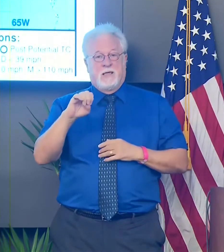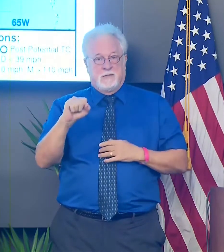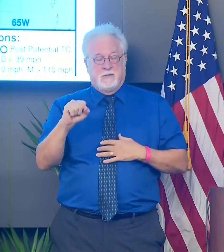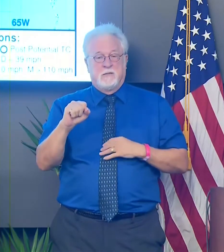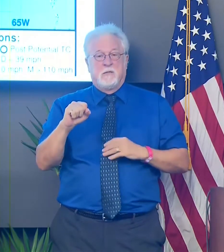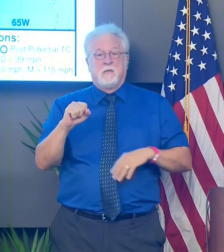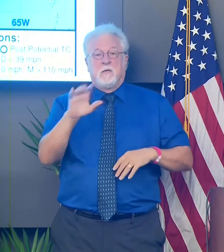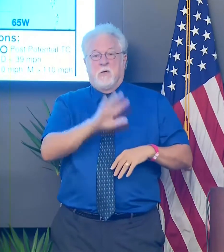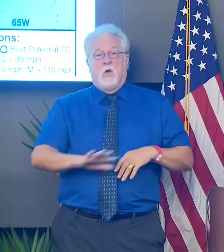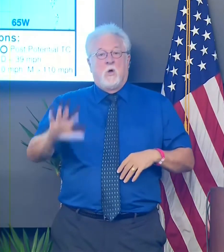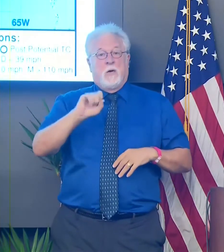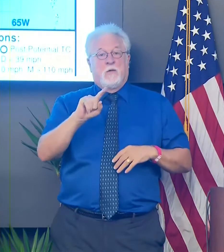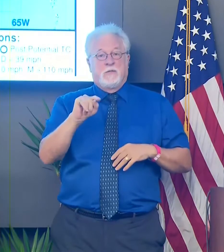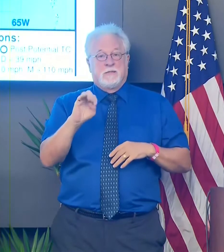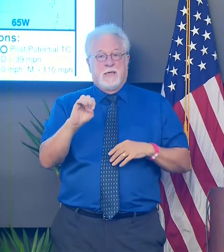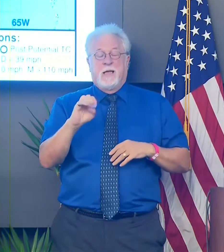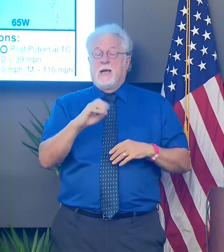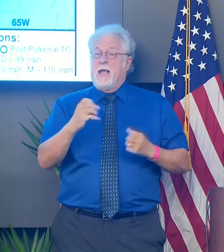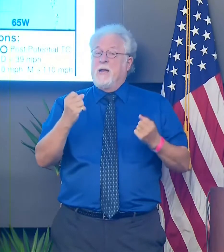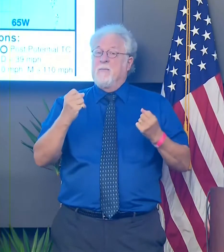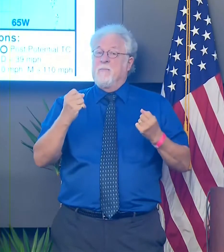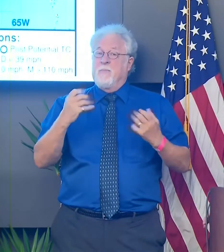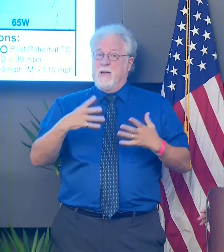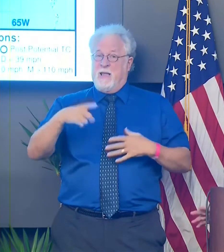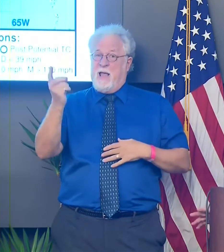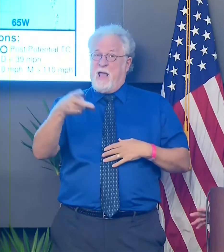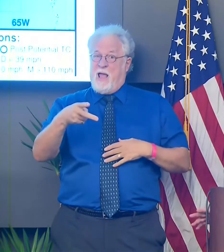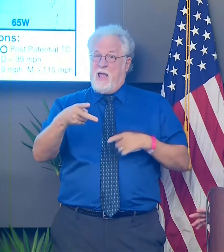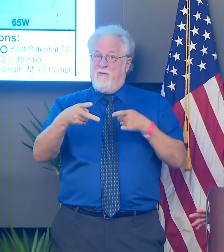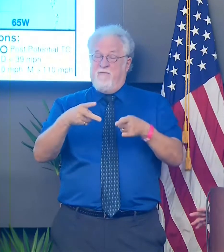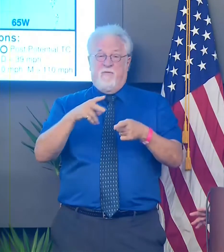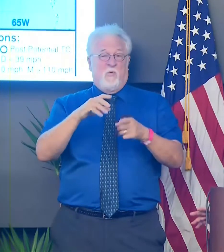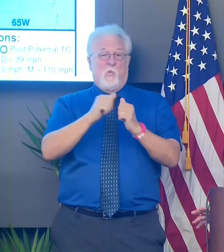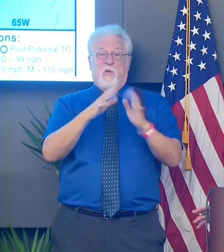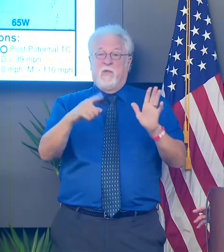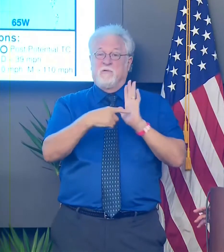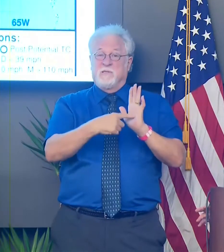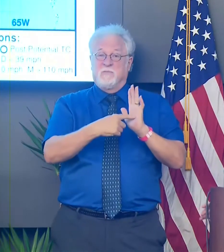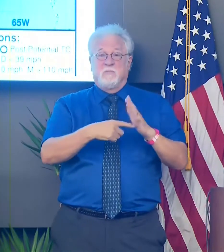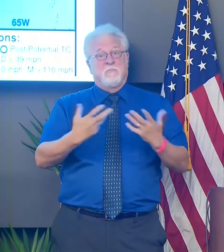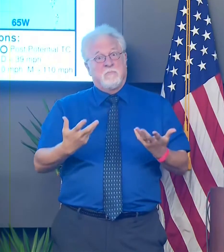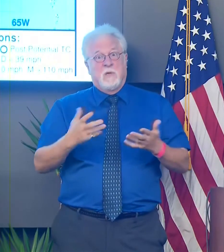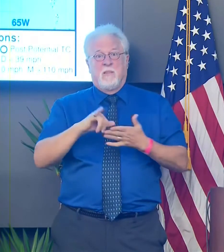WE STILL HAVE A LOT OF COVID-19 IN LOUISIANA. TENS OF THOUSANDS OF CASES